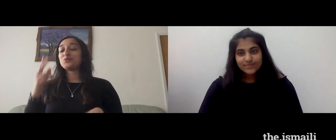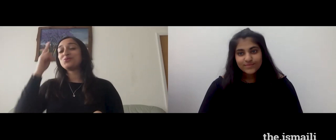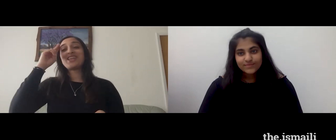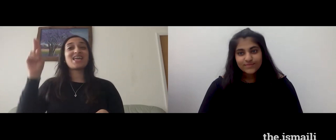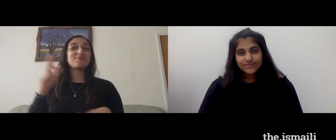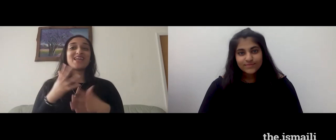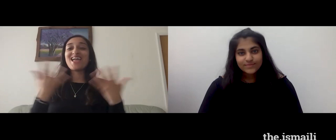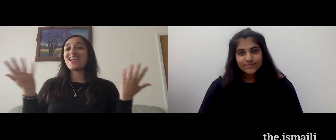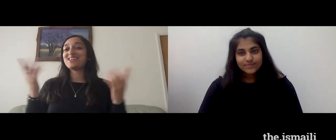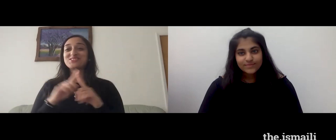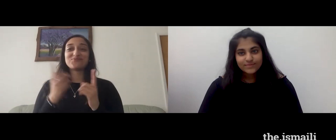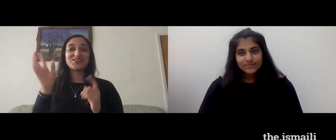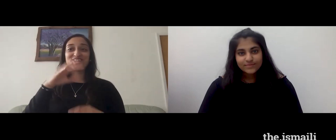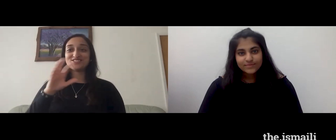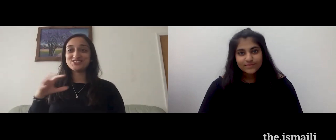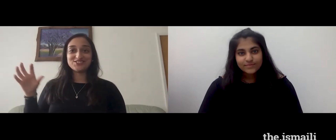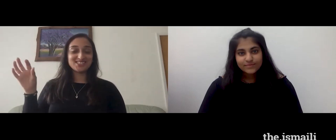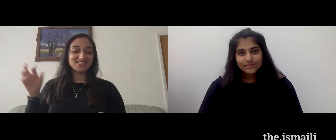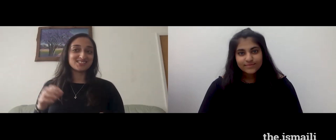You name it in any different country.